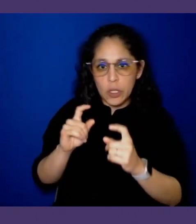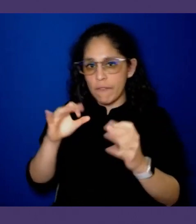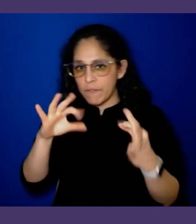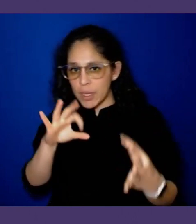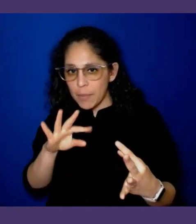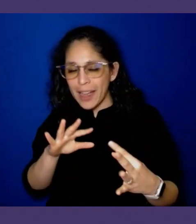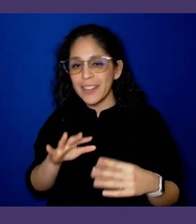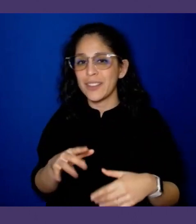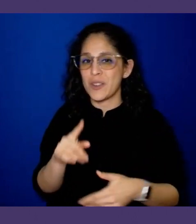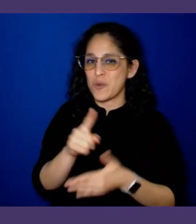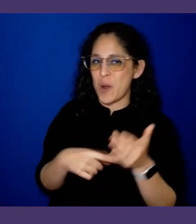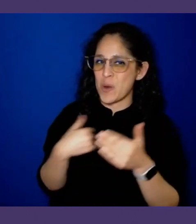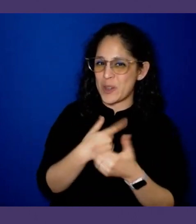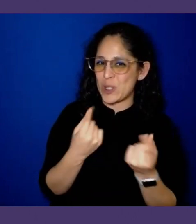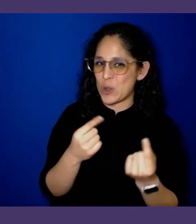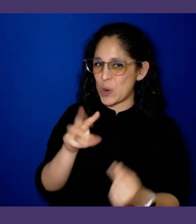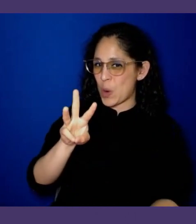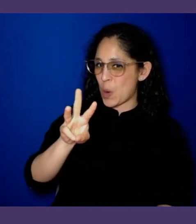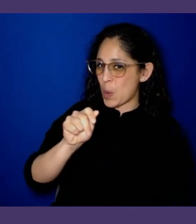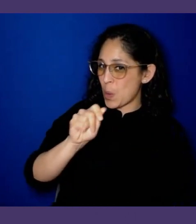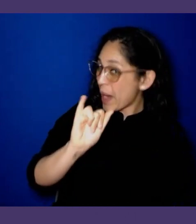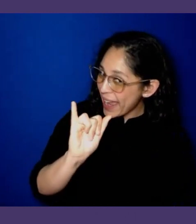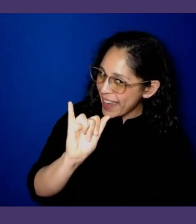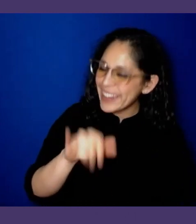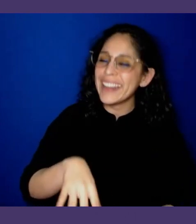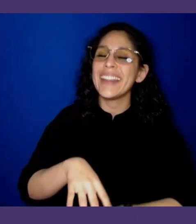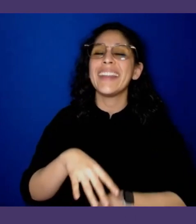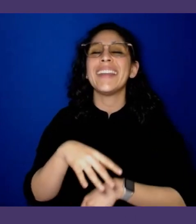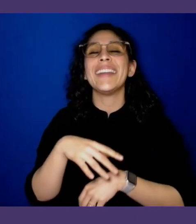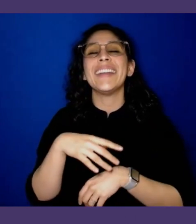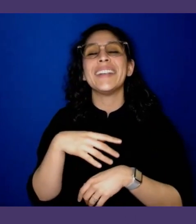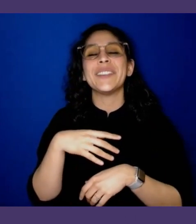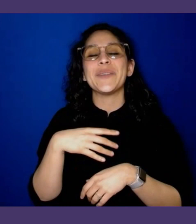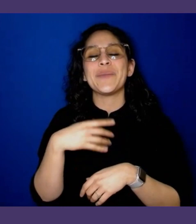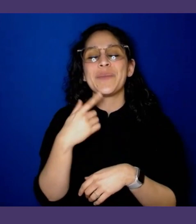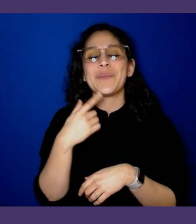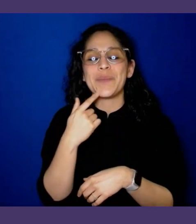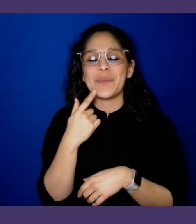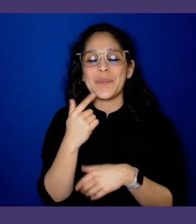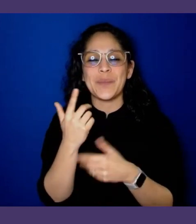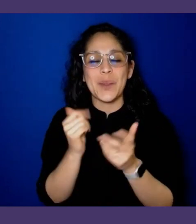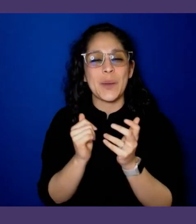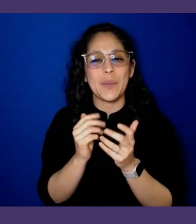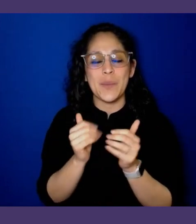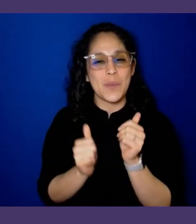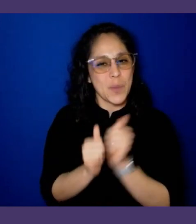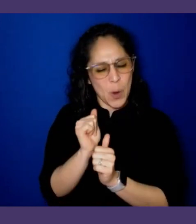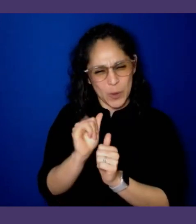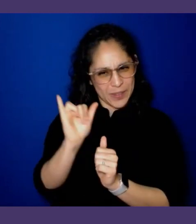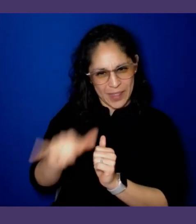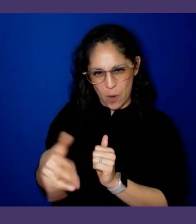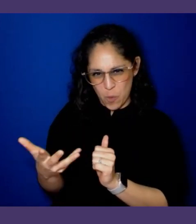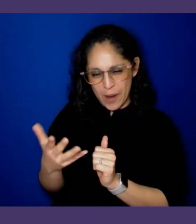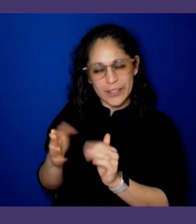W-A-I, most of that is actually developed publicly.